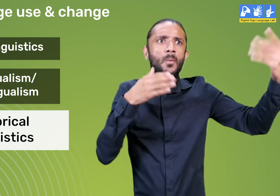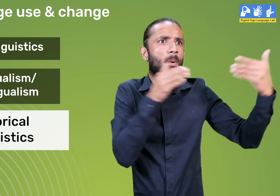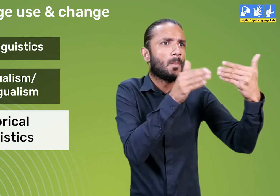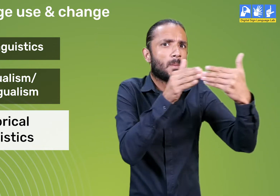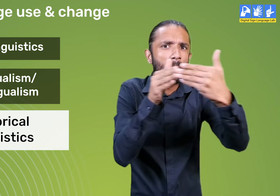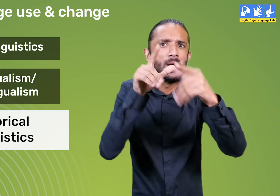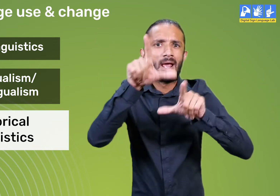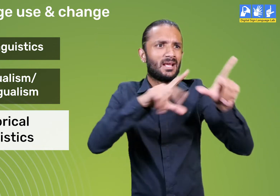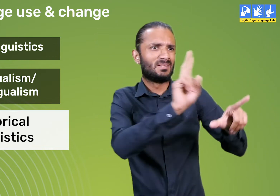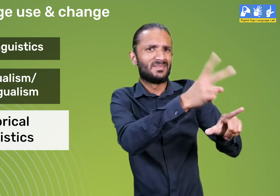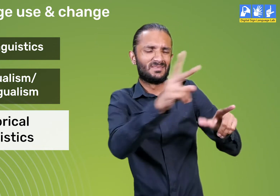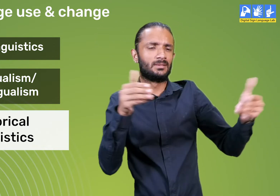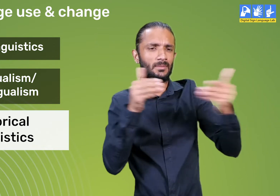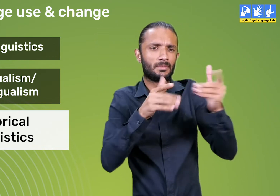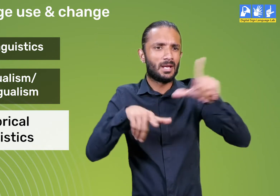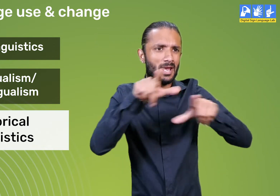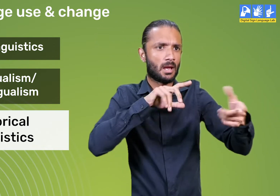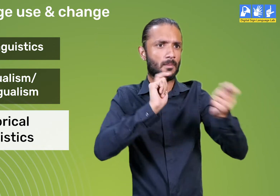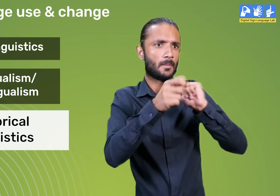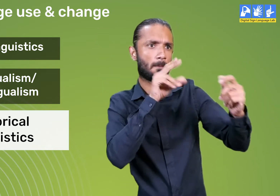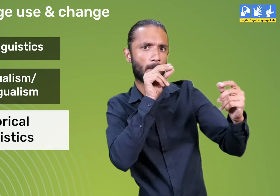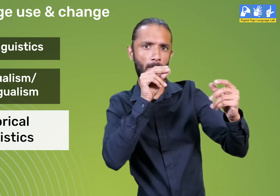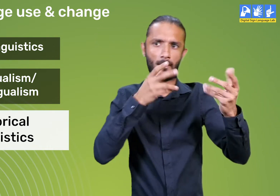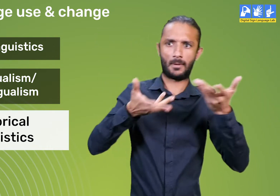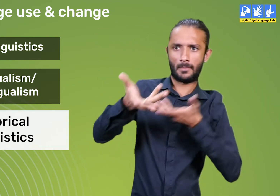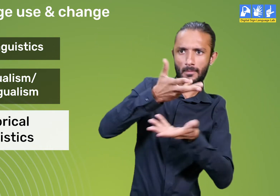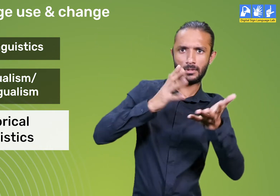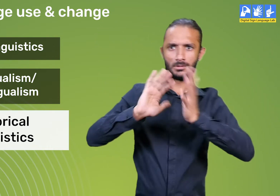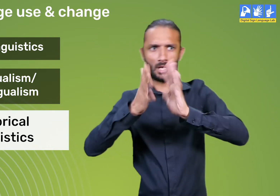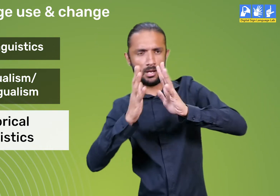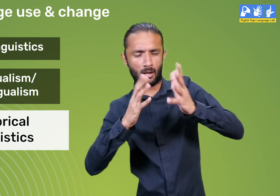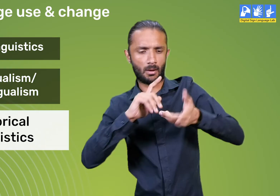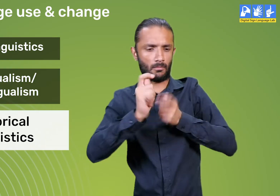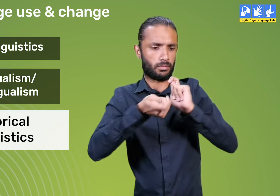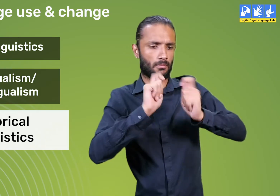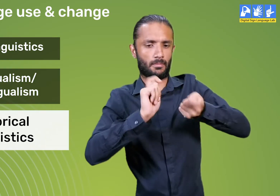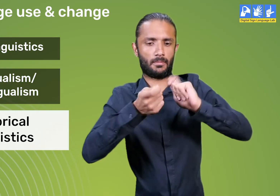since past changes in a language never stops till now.